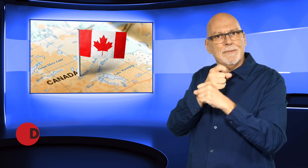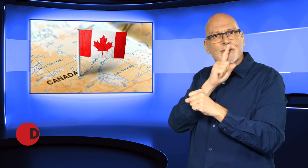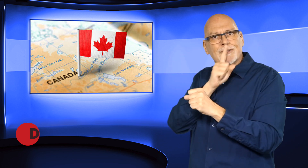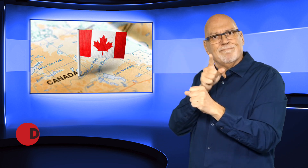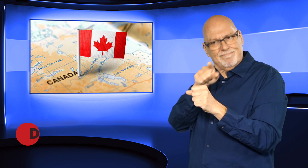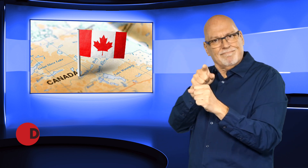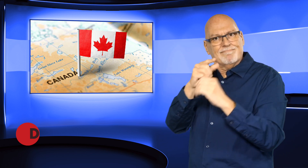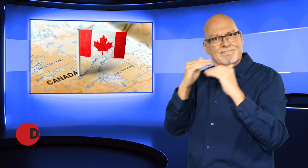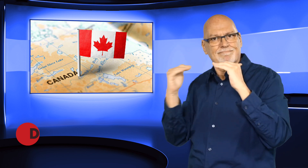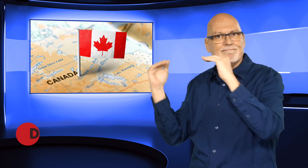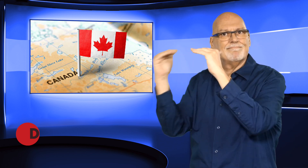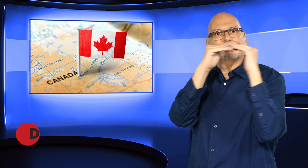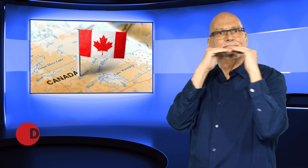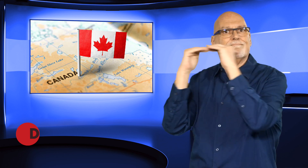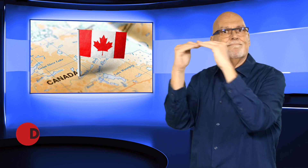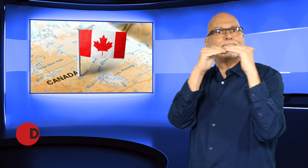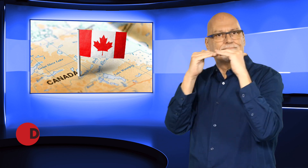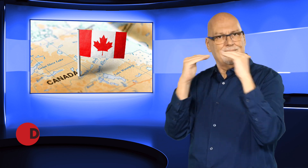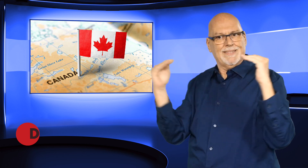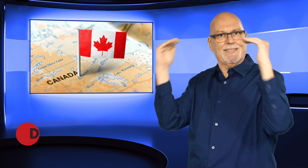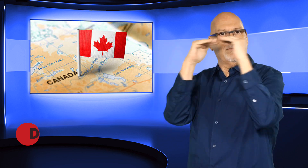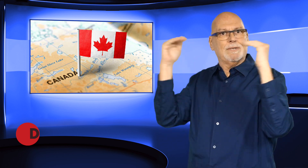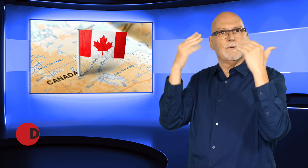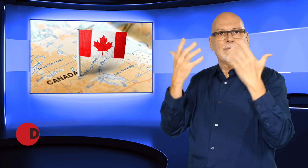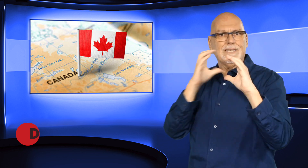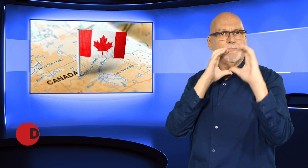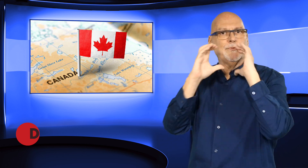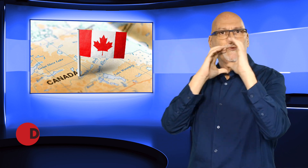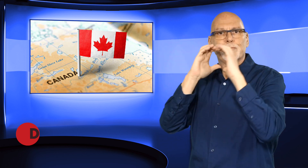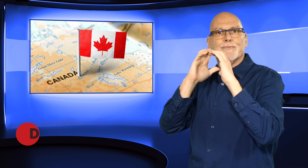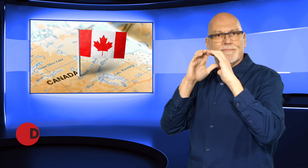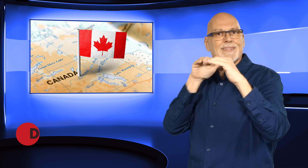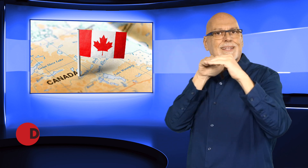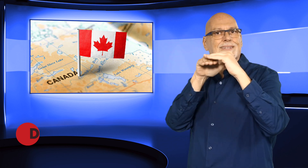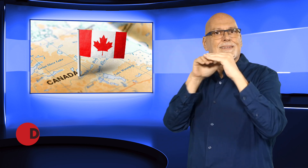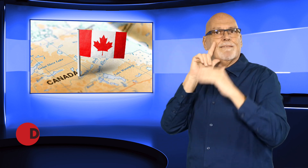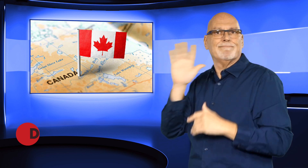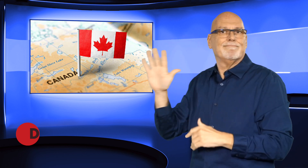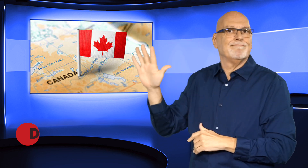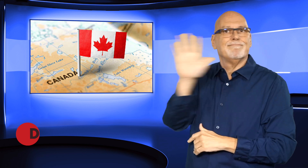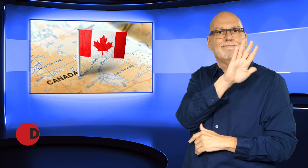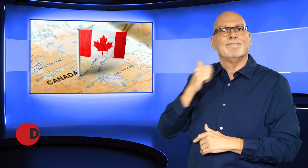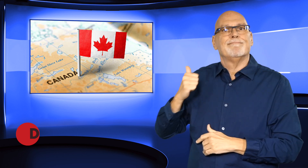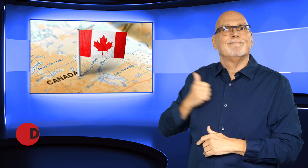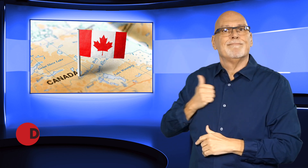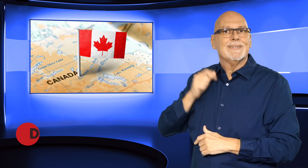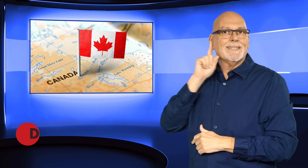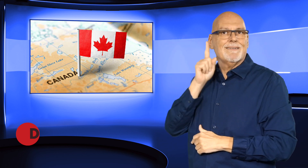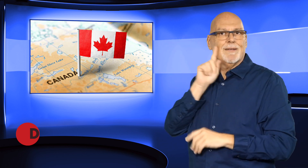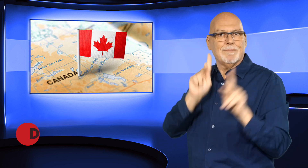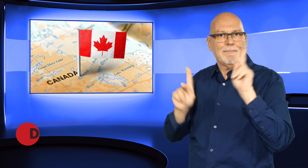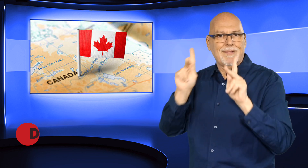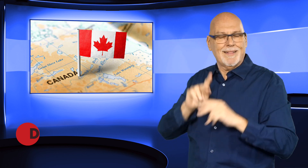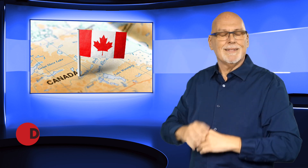of communication access for Canadian Deaf people.